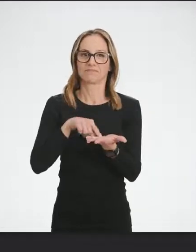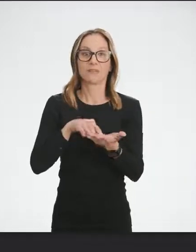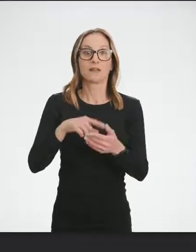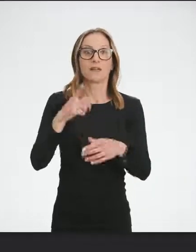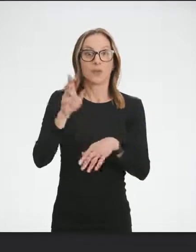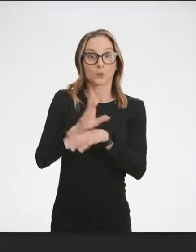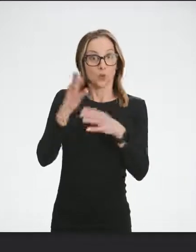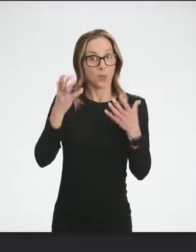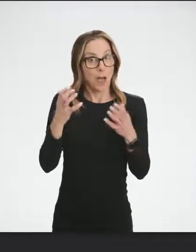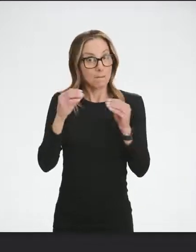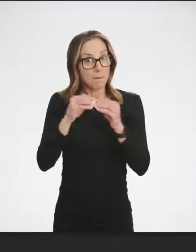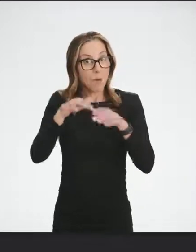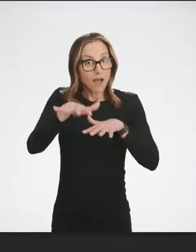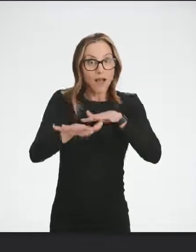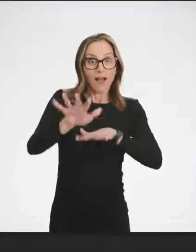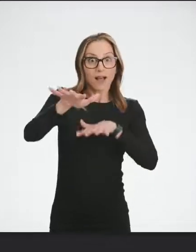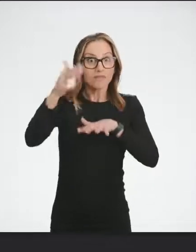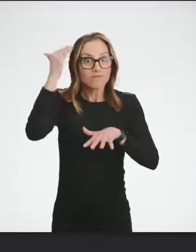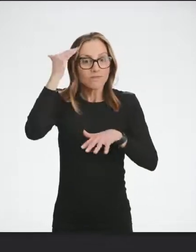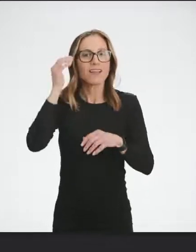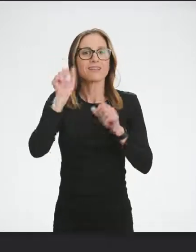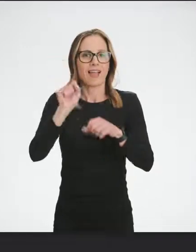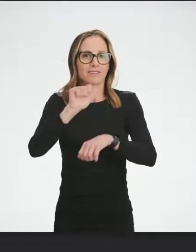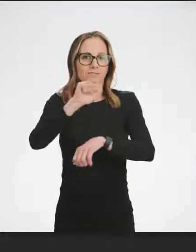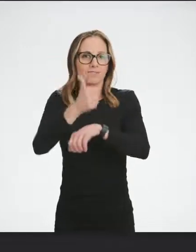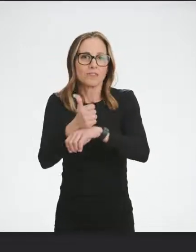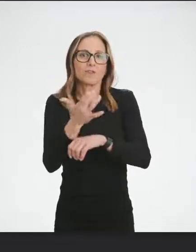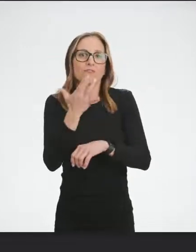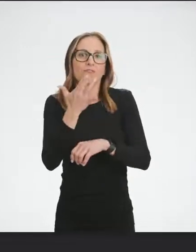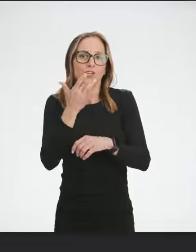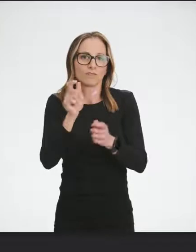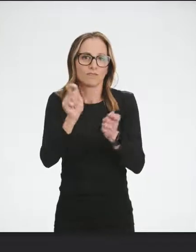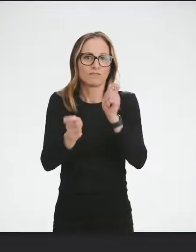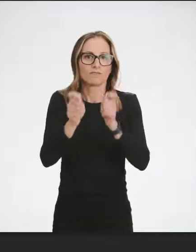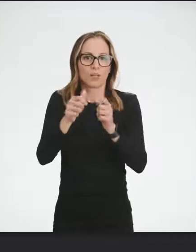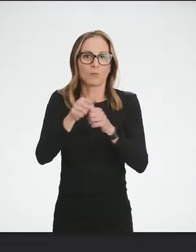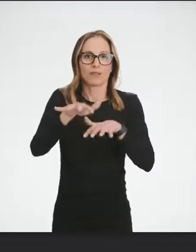In order to help users understand the terrain they'll encounter, I can specify a preferredConfiguration